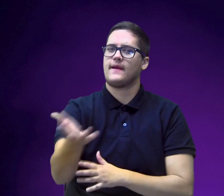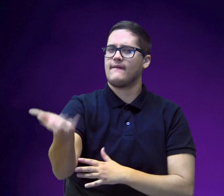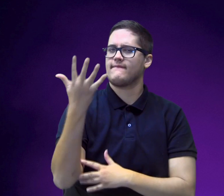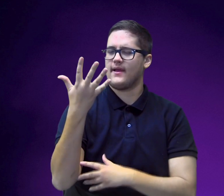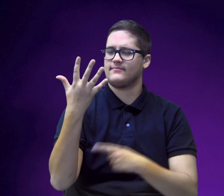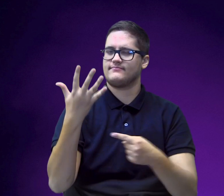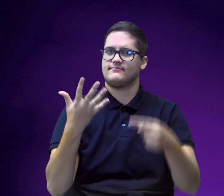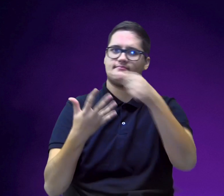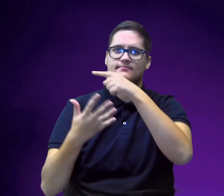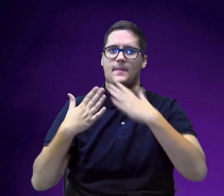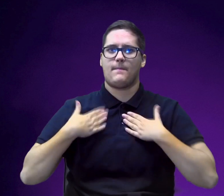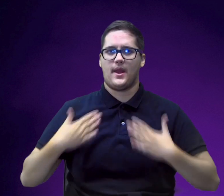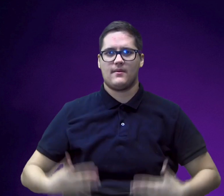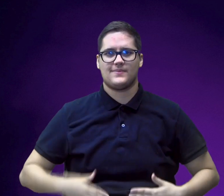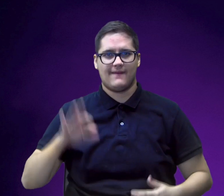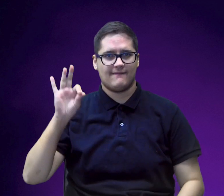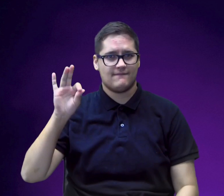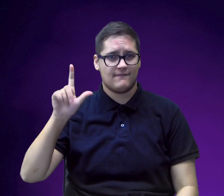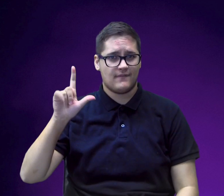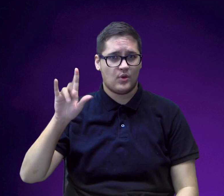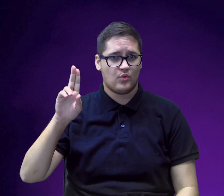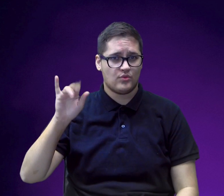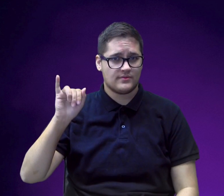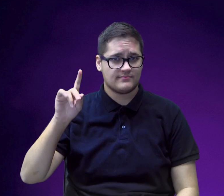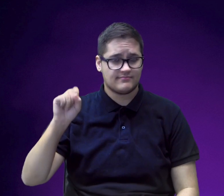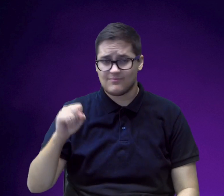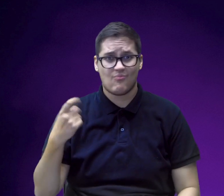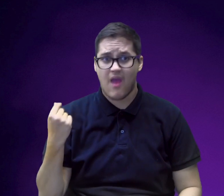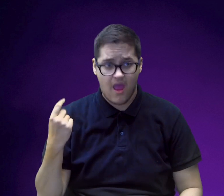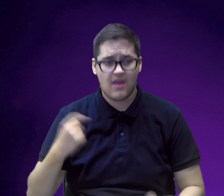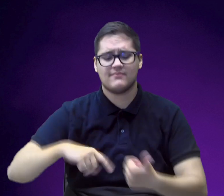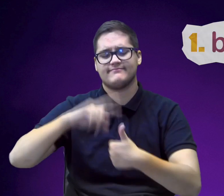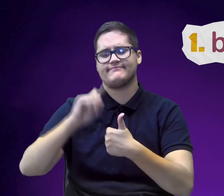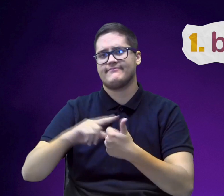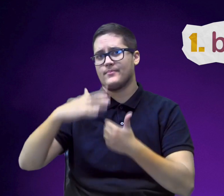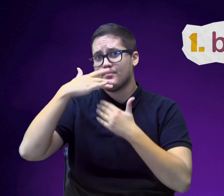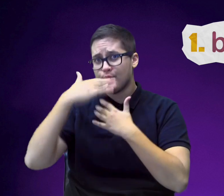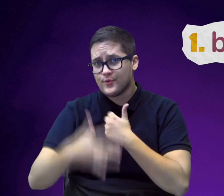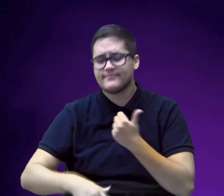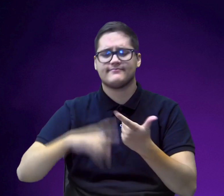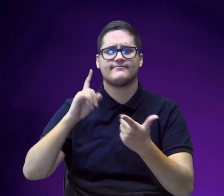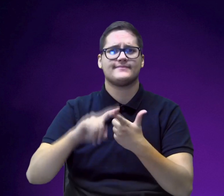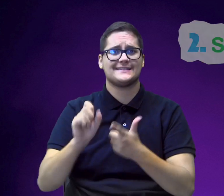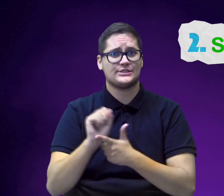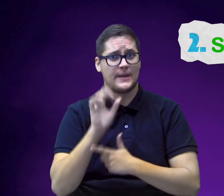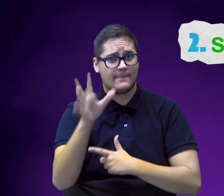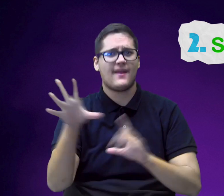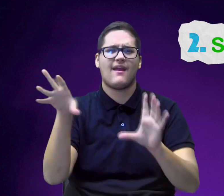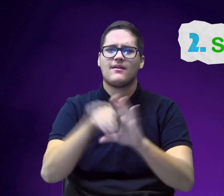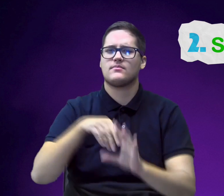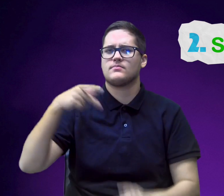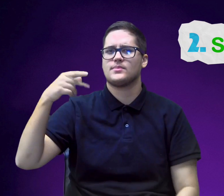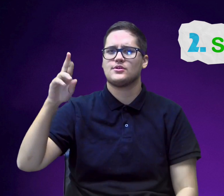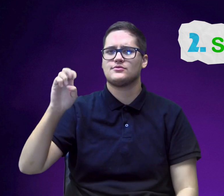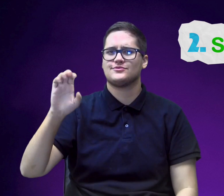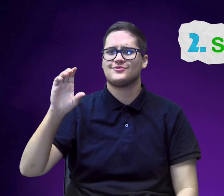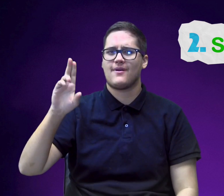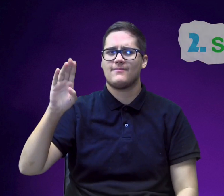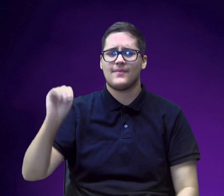Through five different body fluids: 1. Blood. 2. Semen. That includes pre-cum.